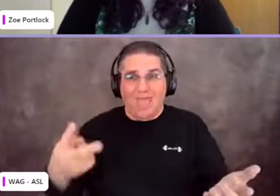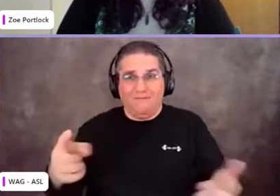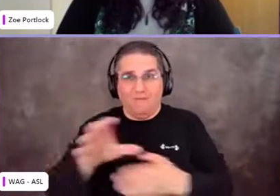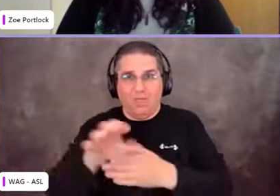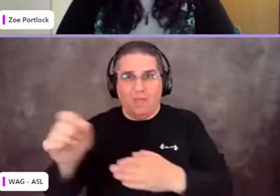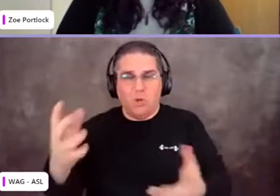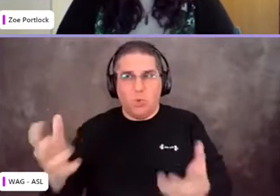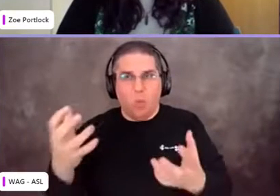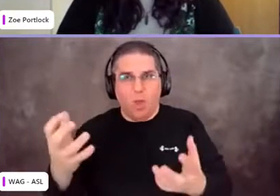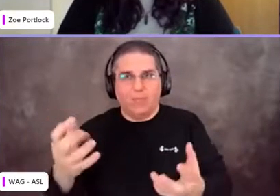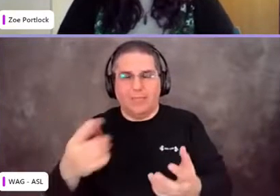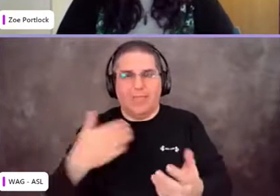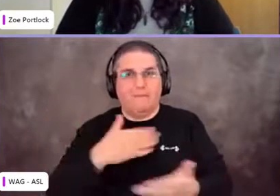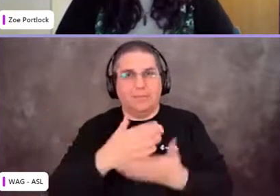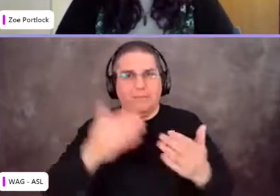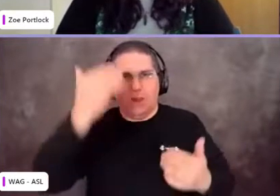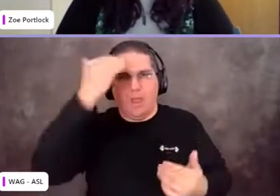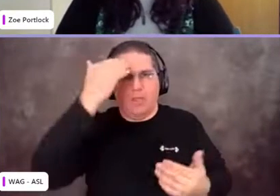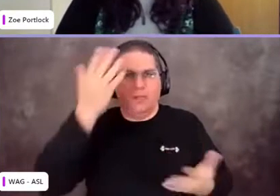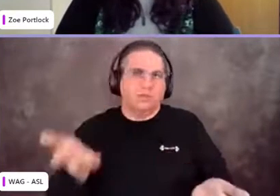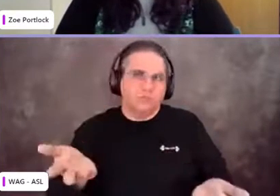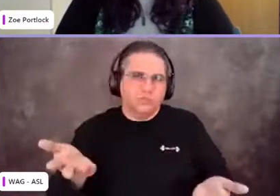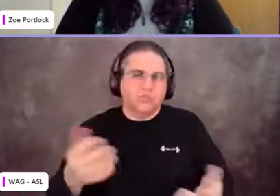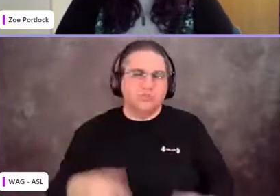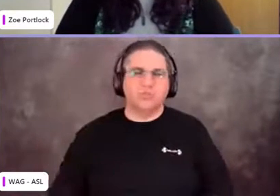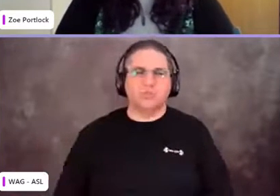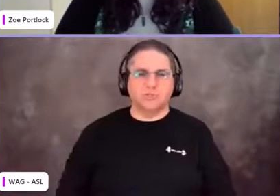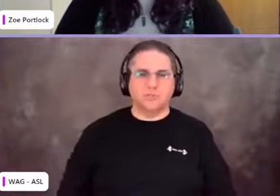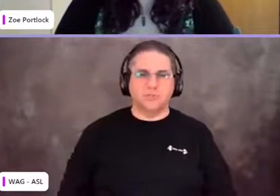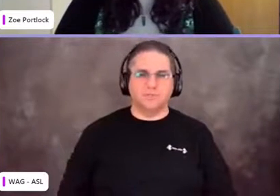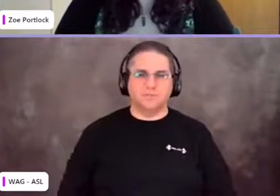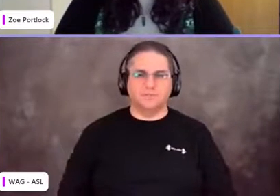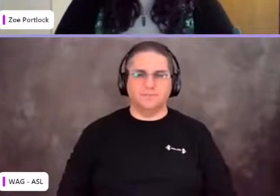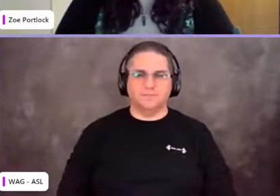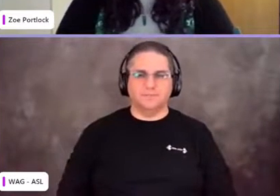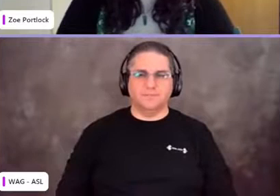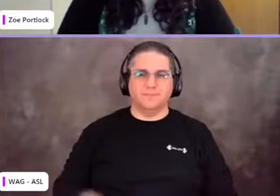for leadership to say let's go ahead with accessibility because half of the company is asking for it and has some